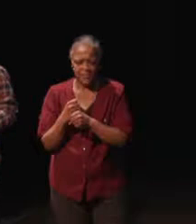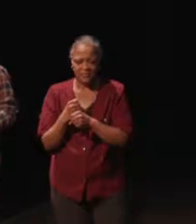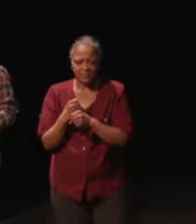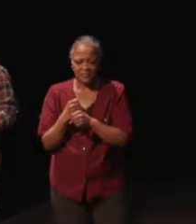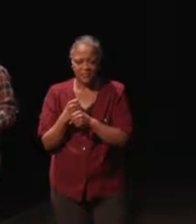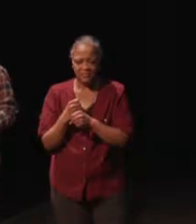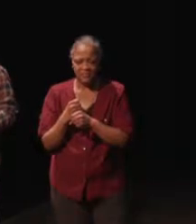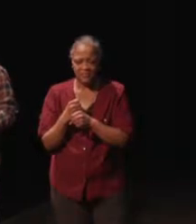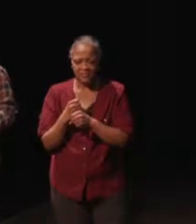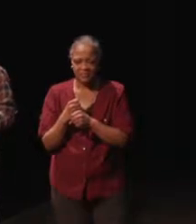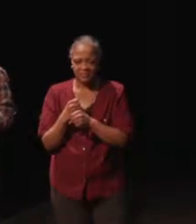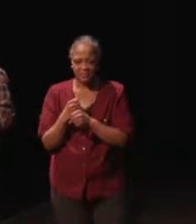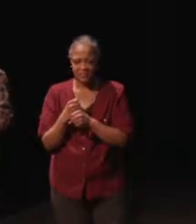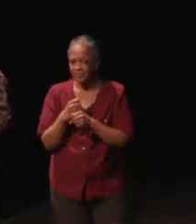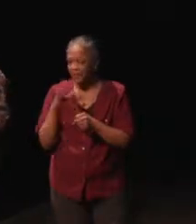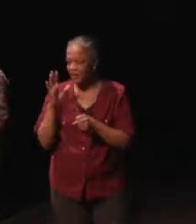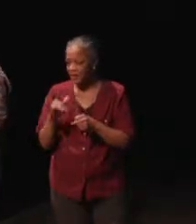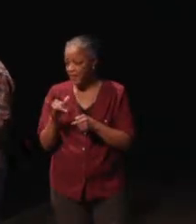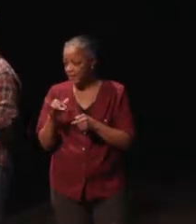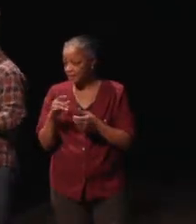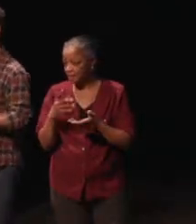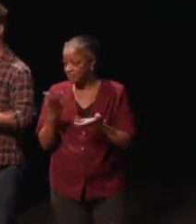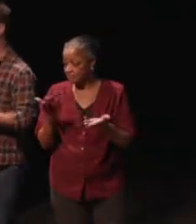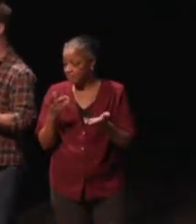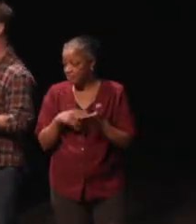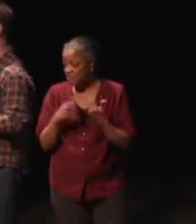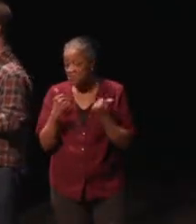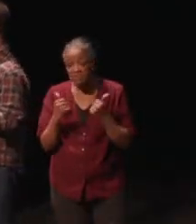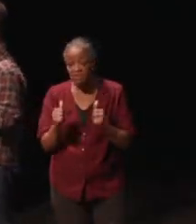and that's really what I bring to this.